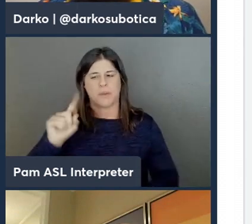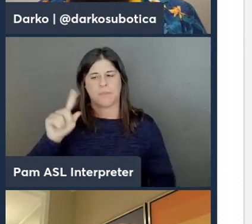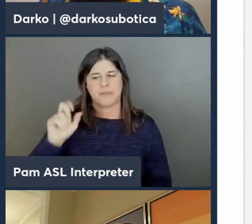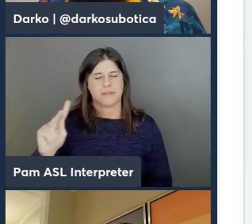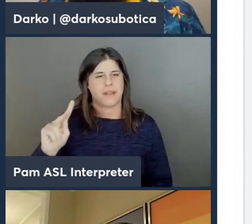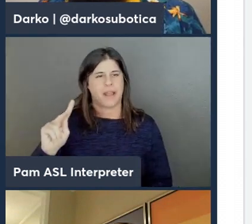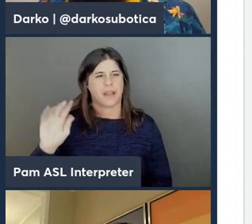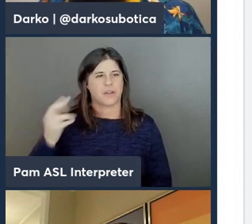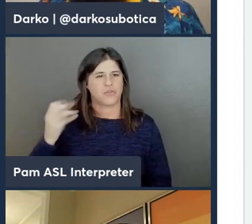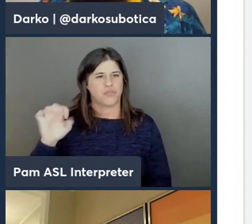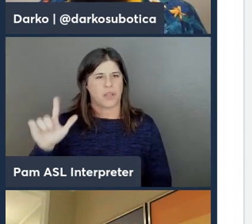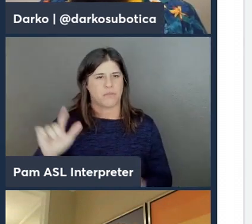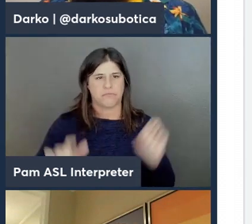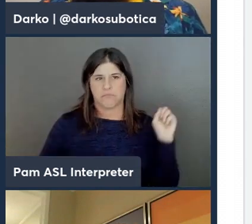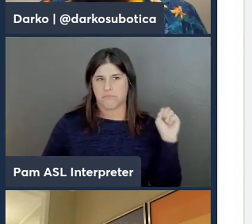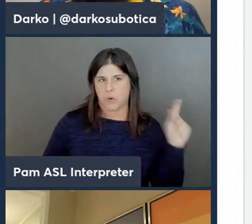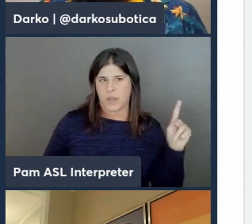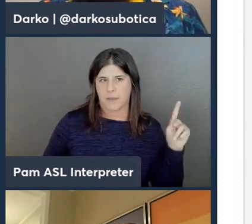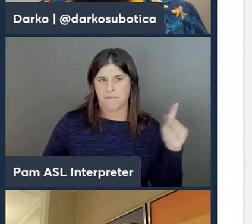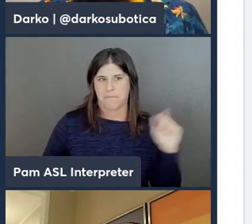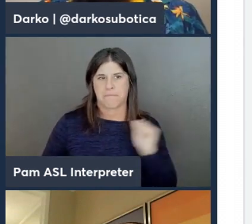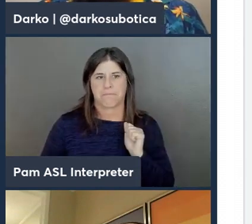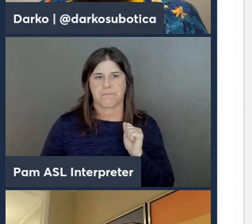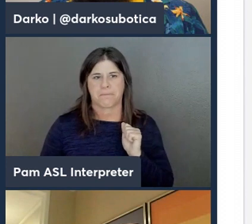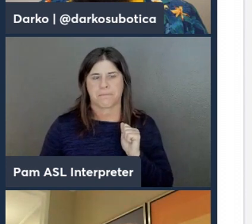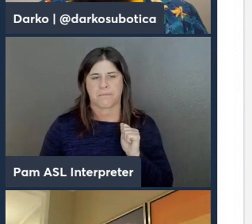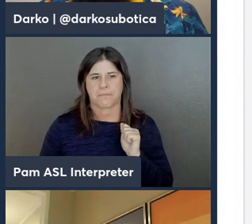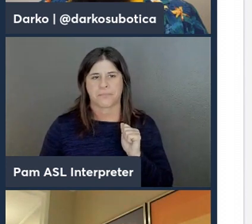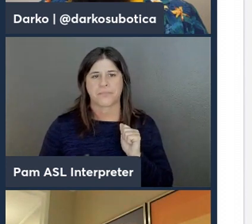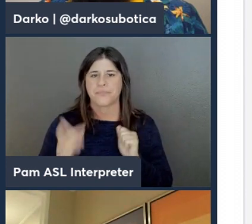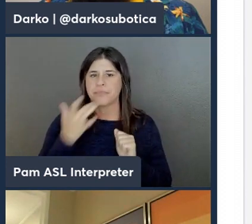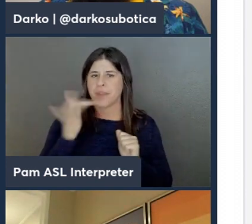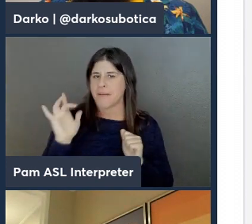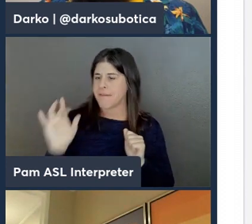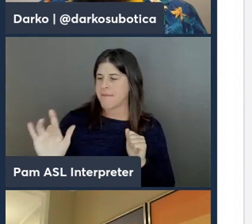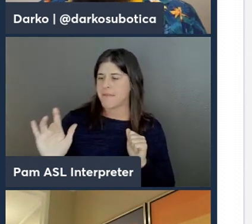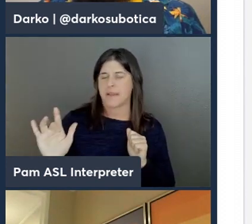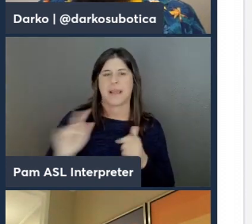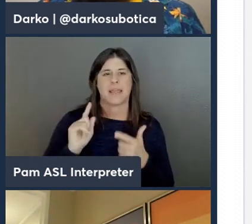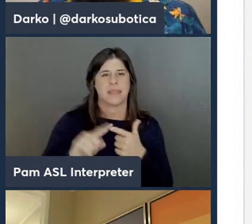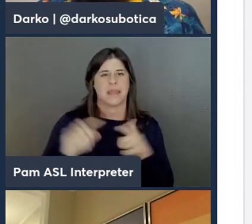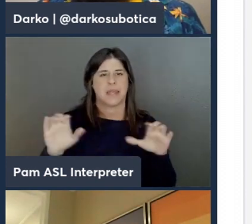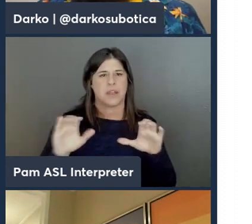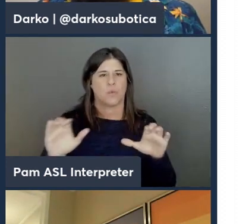Okay. And once I save click, its gonna do a load with Slack,